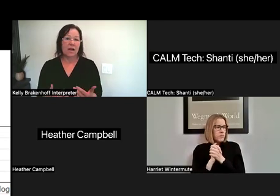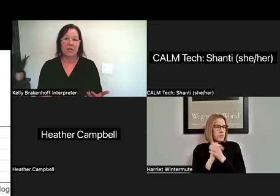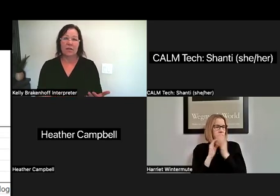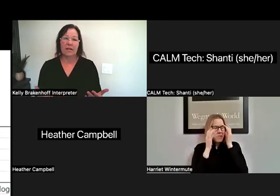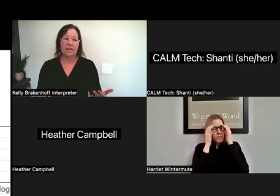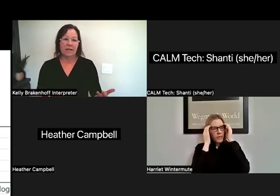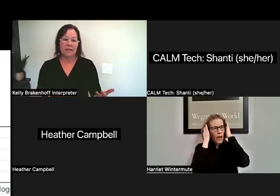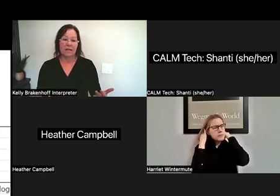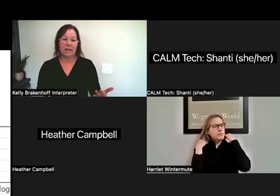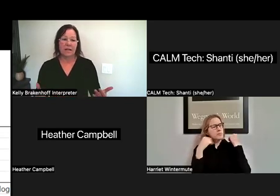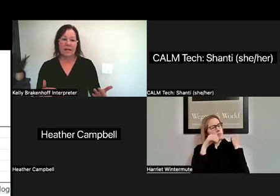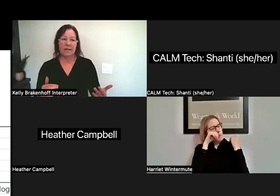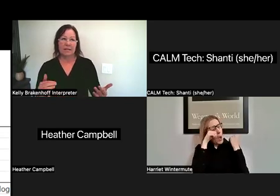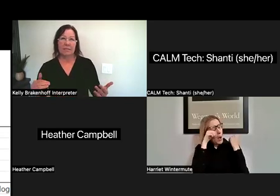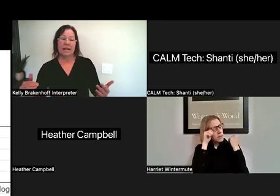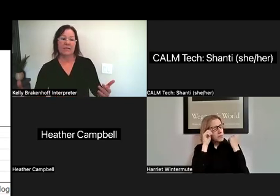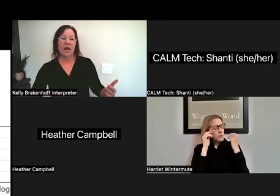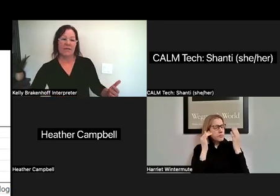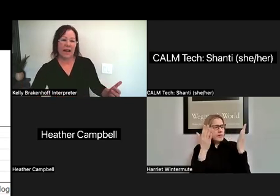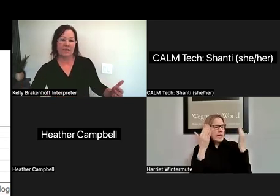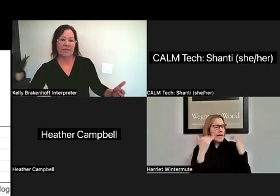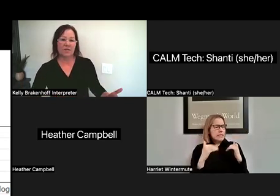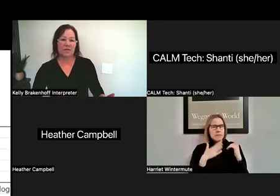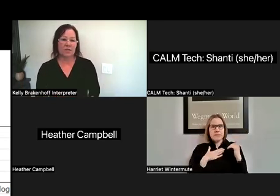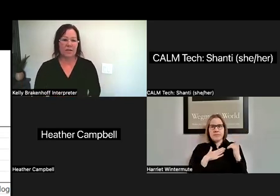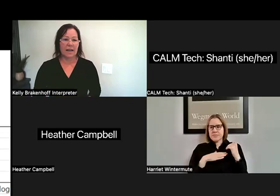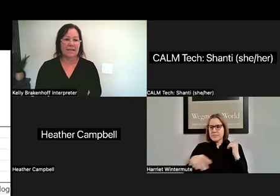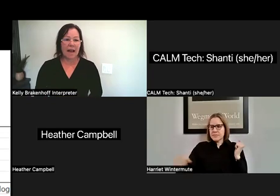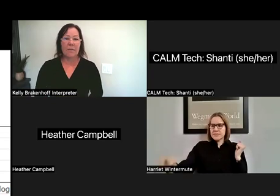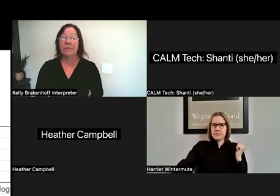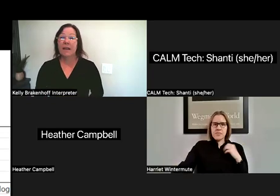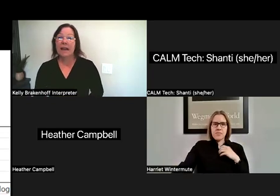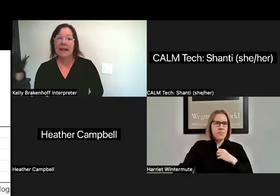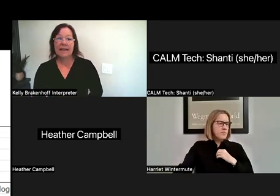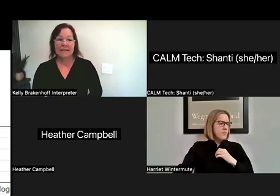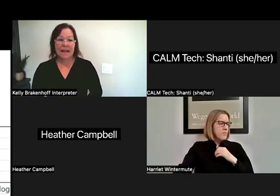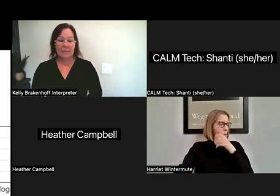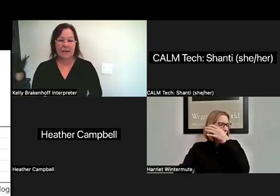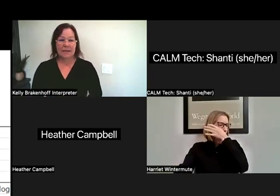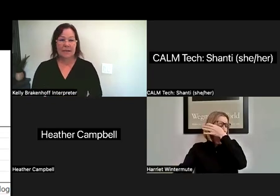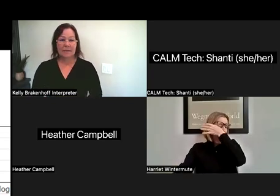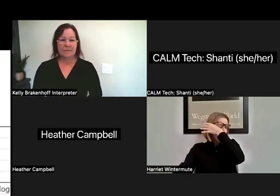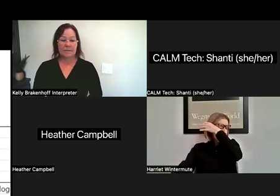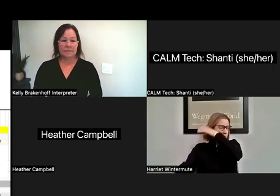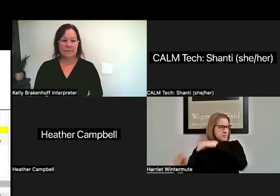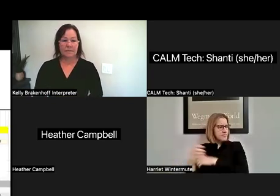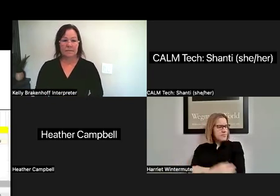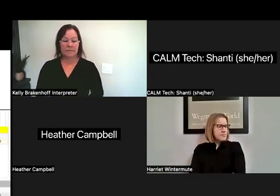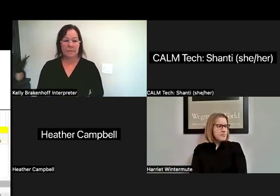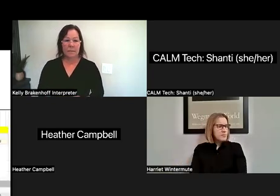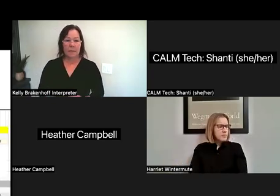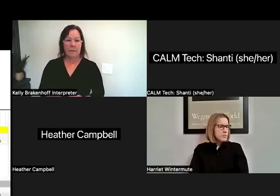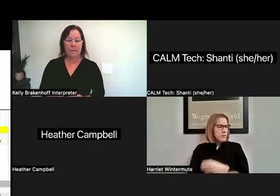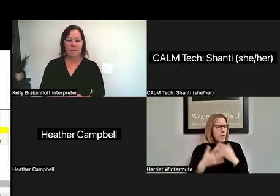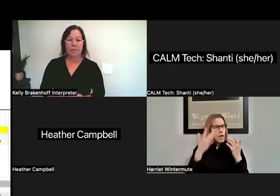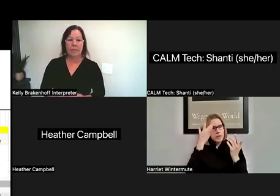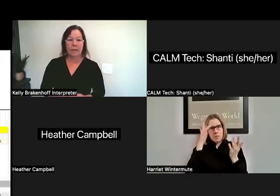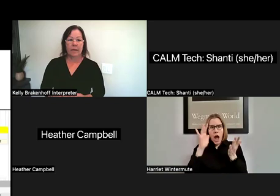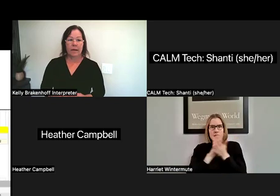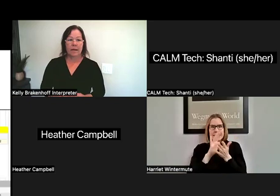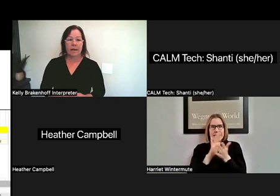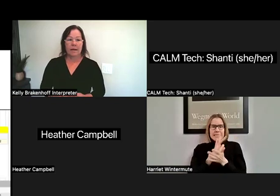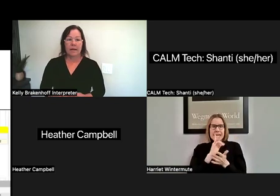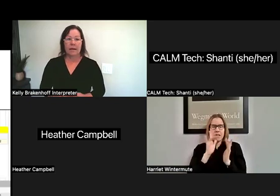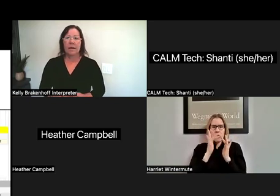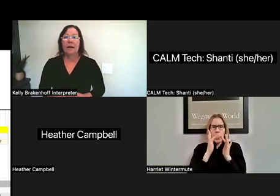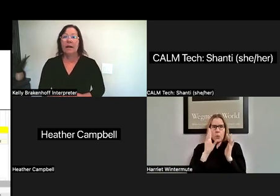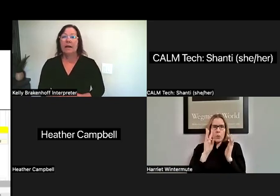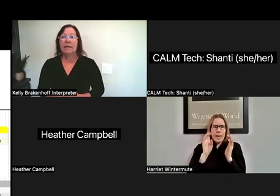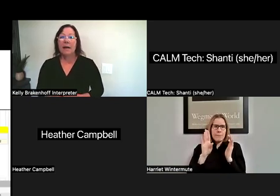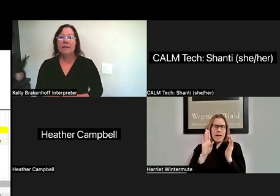other things for advanced users with excel. Next slide, please.